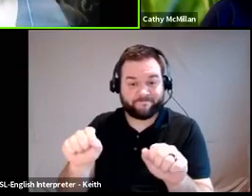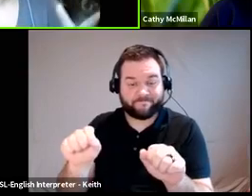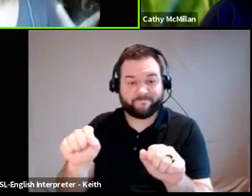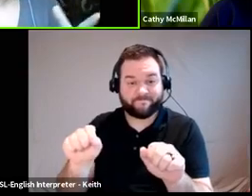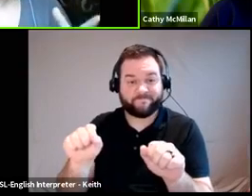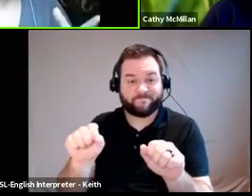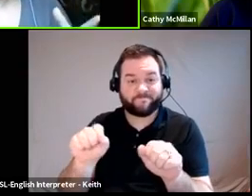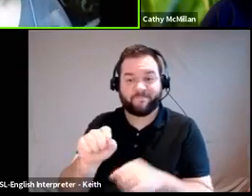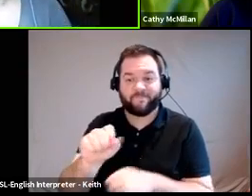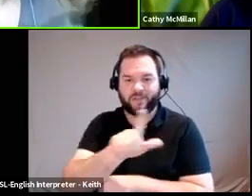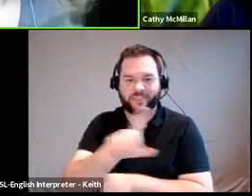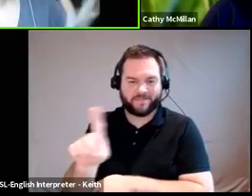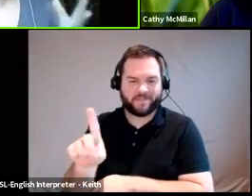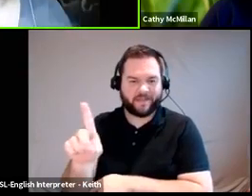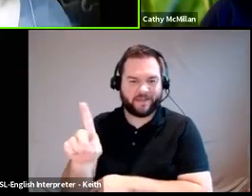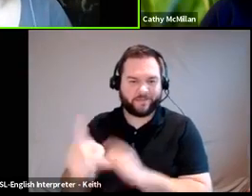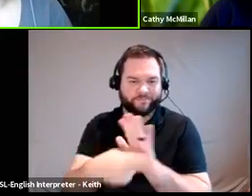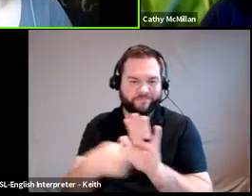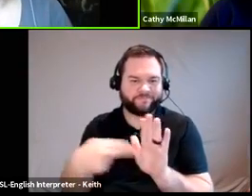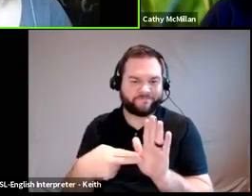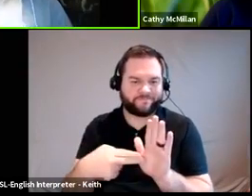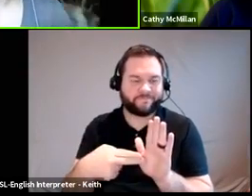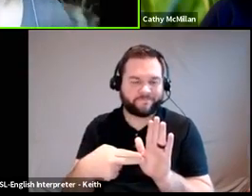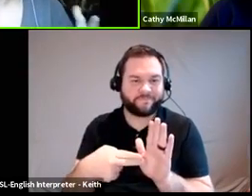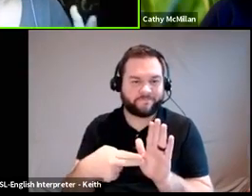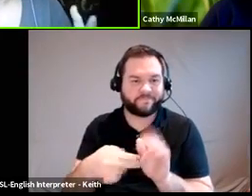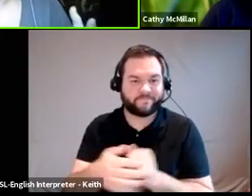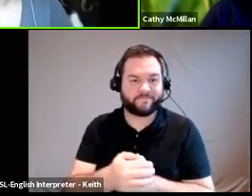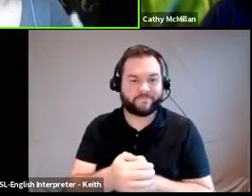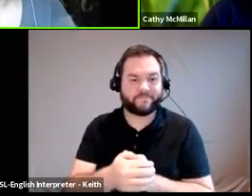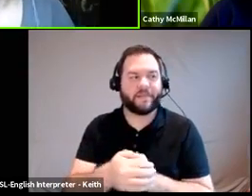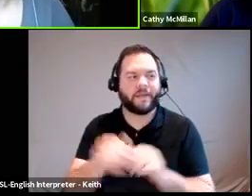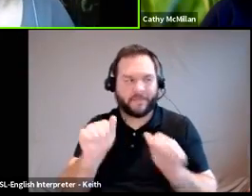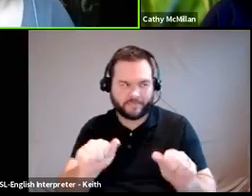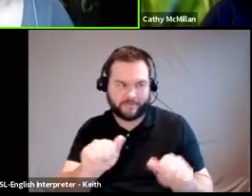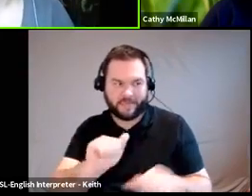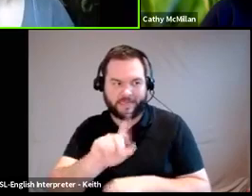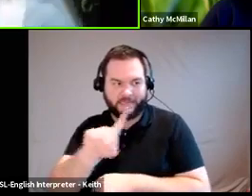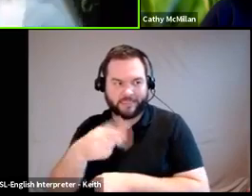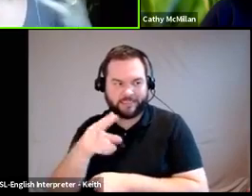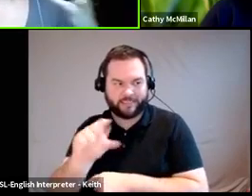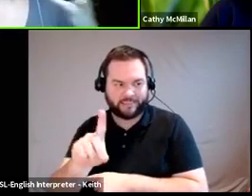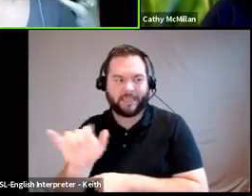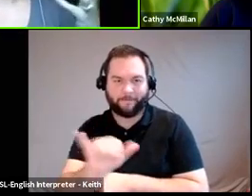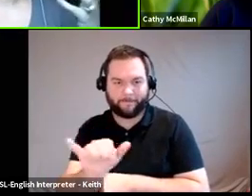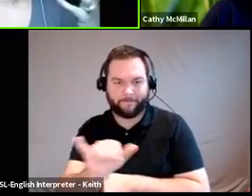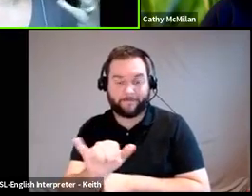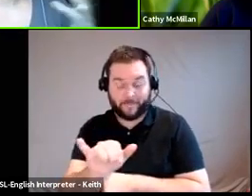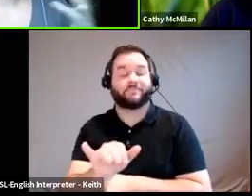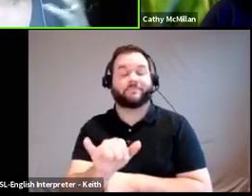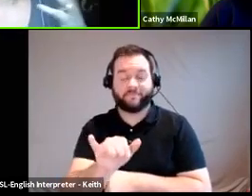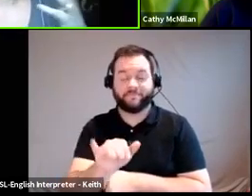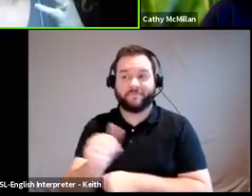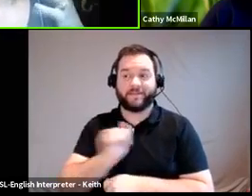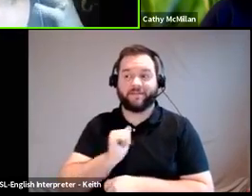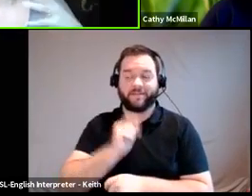That summer and That summer and. learn learning disability as disability. And with suspected age And with suspected aDHD as well, which kind of blew my mind